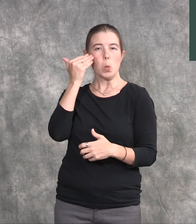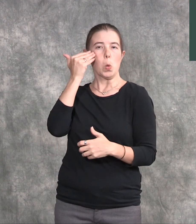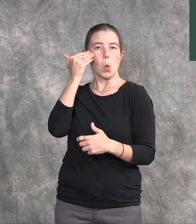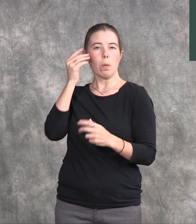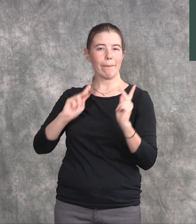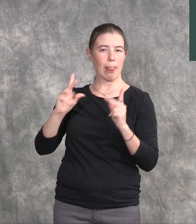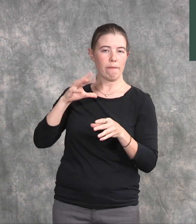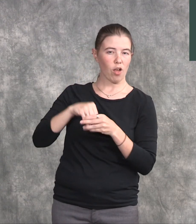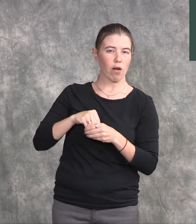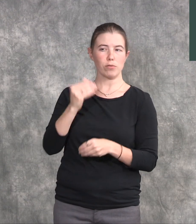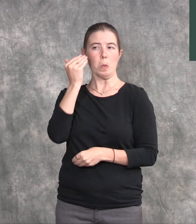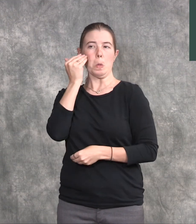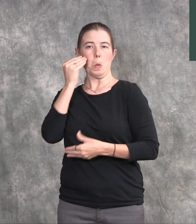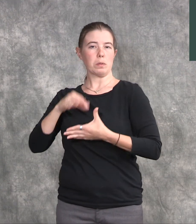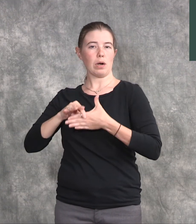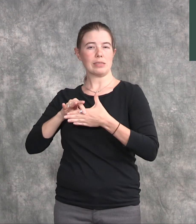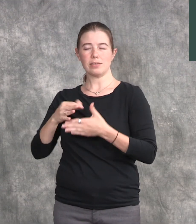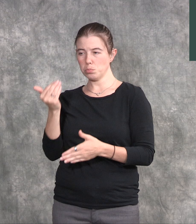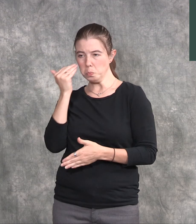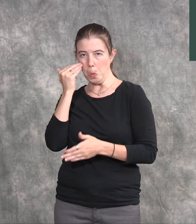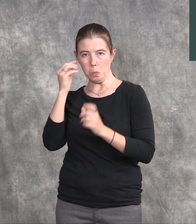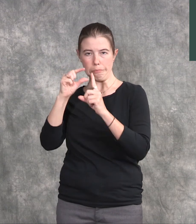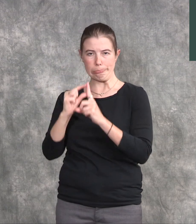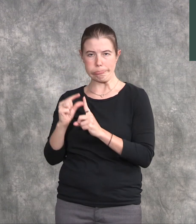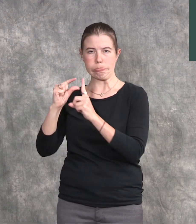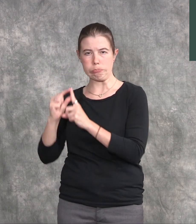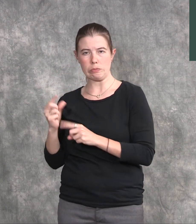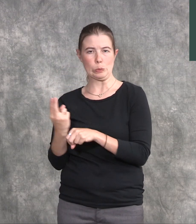with with the people involved, the content, and the terminology used.